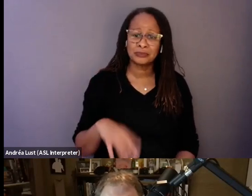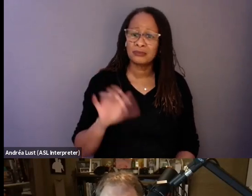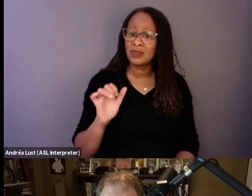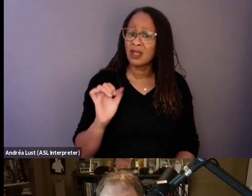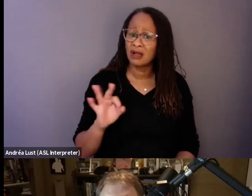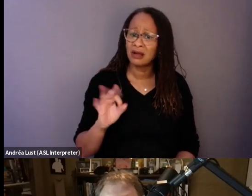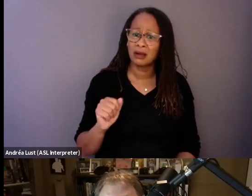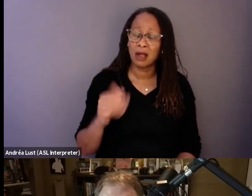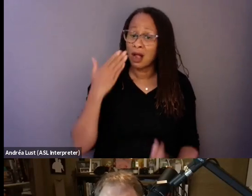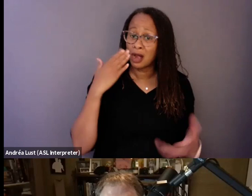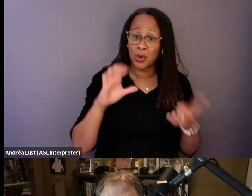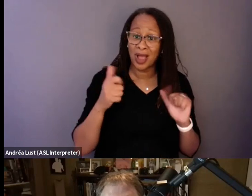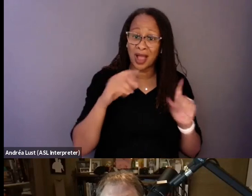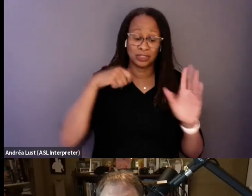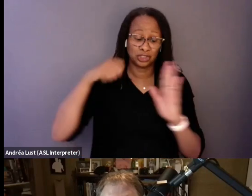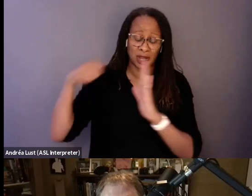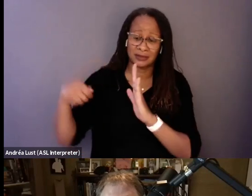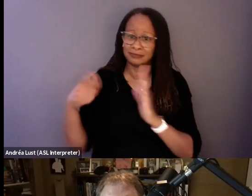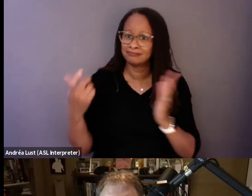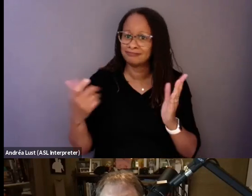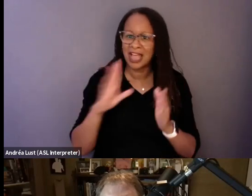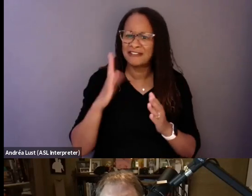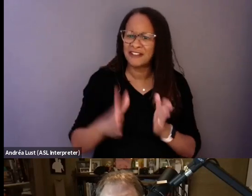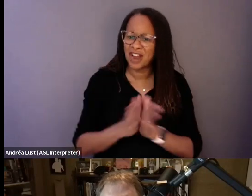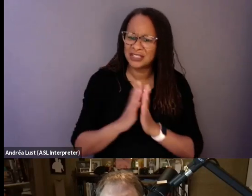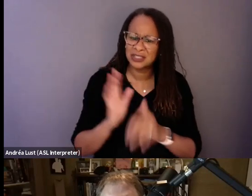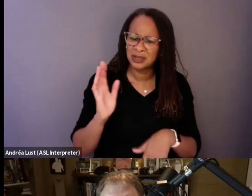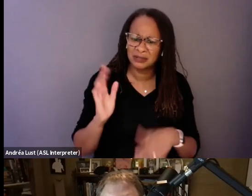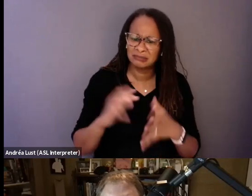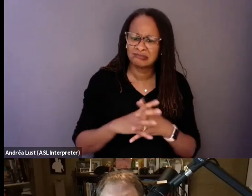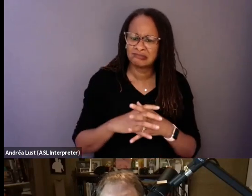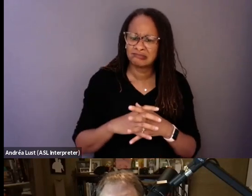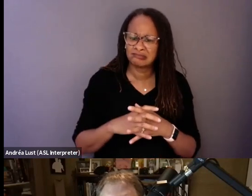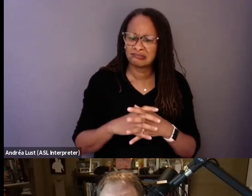I don't know how it was shot, Judy, what was... I've never asked you what was that? Yeah, it's just sort of- Did you see that?